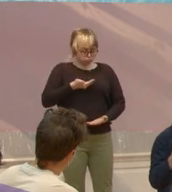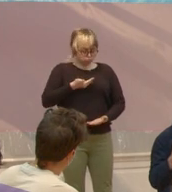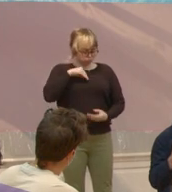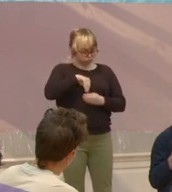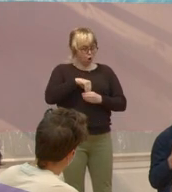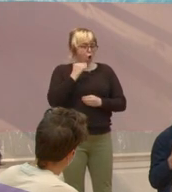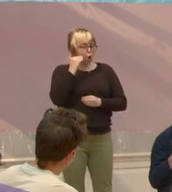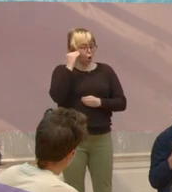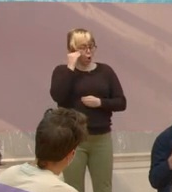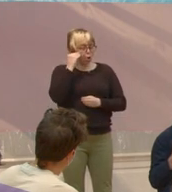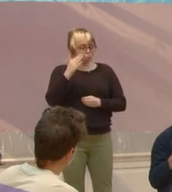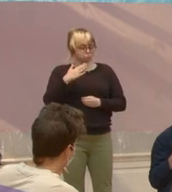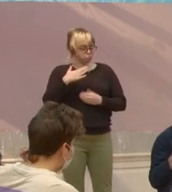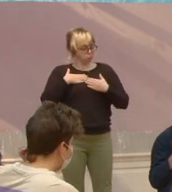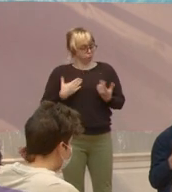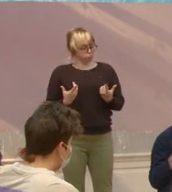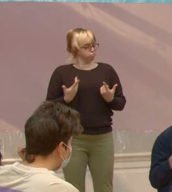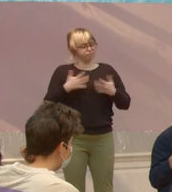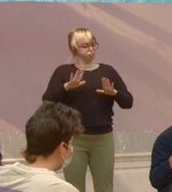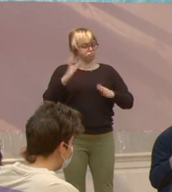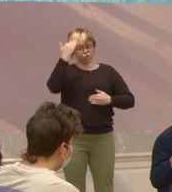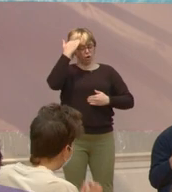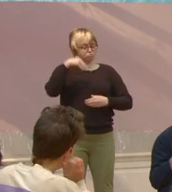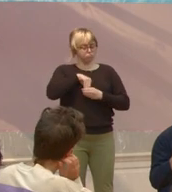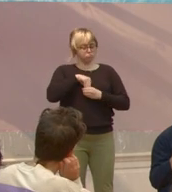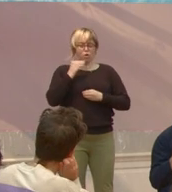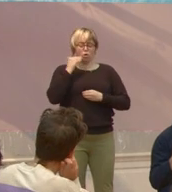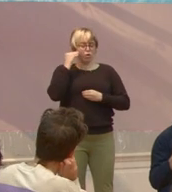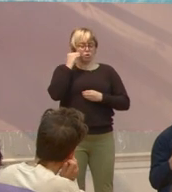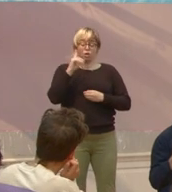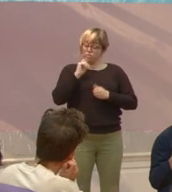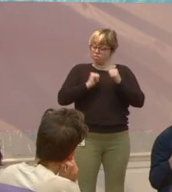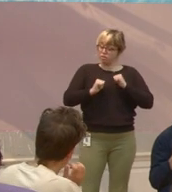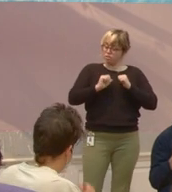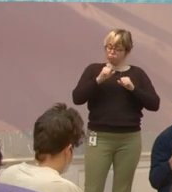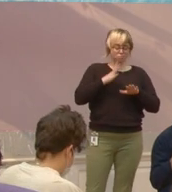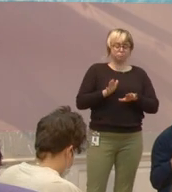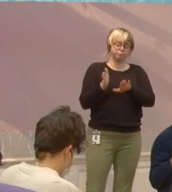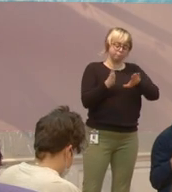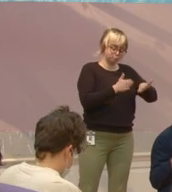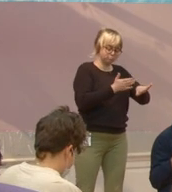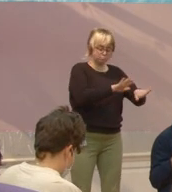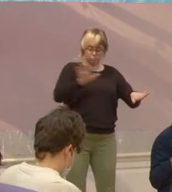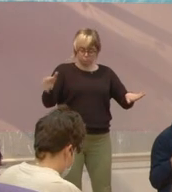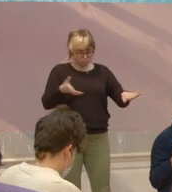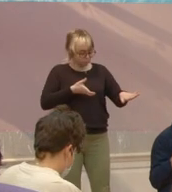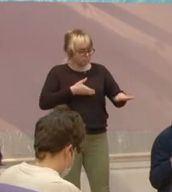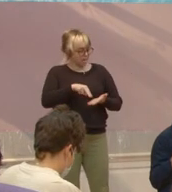is that I felt like your body is doing at theater, and I really felt like that was over and dance felt like it was it was